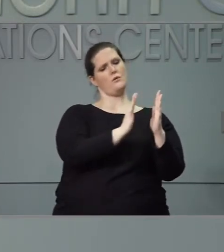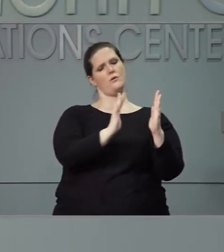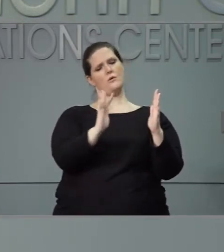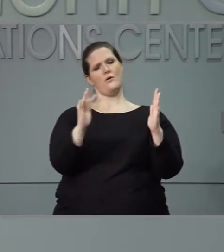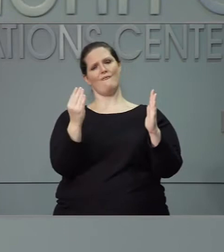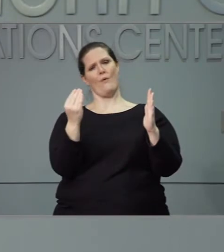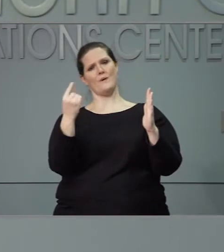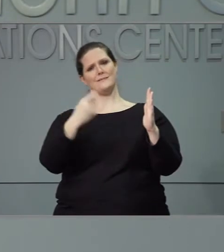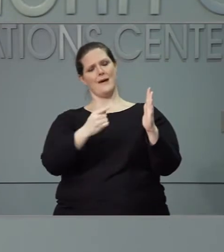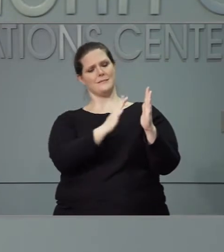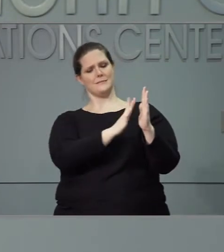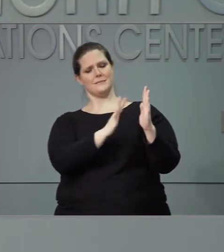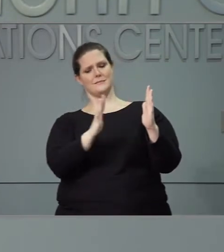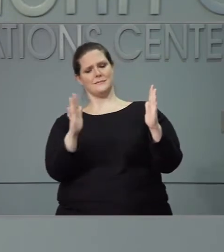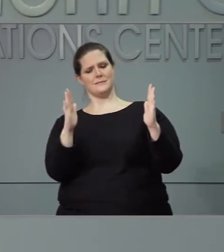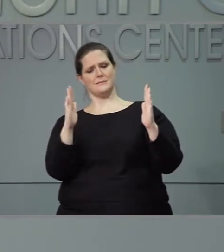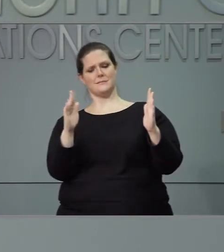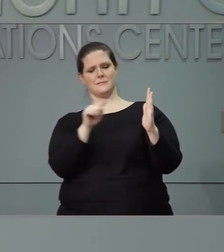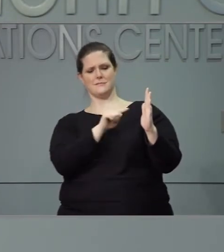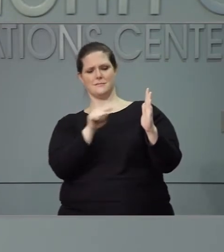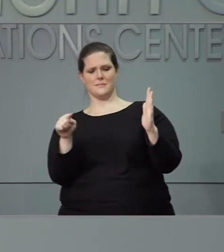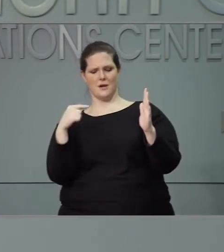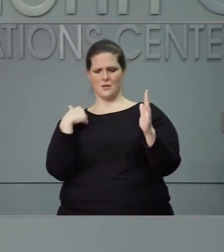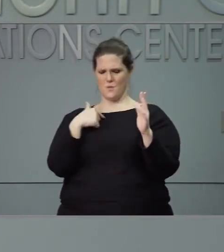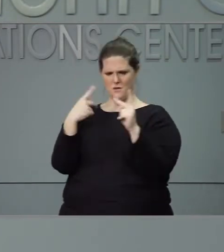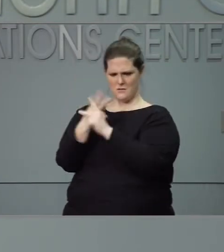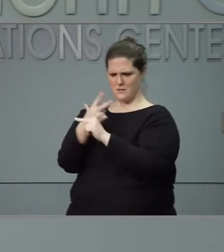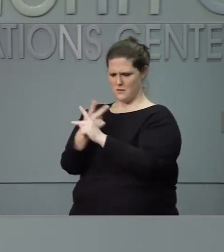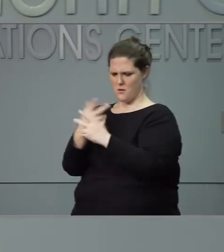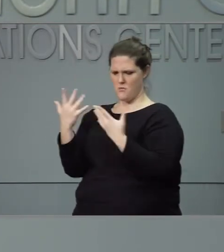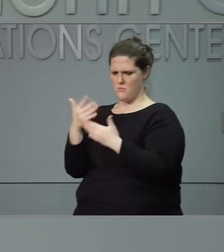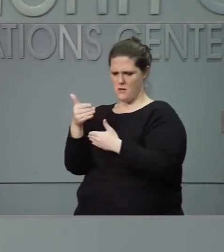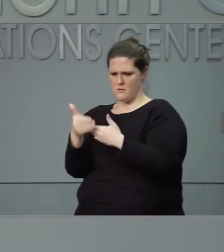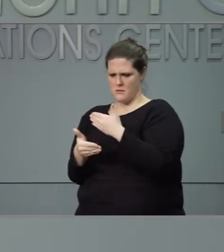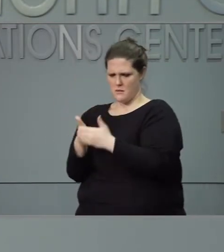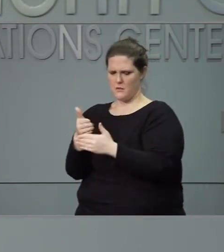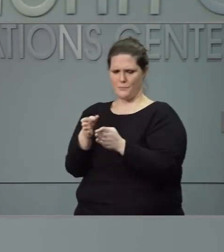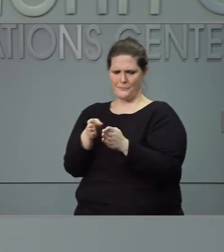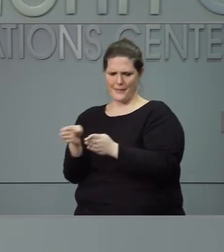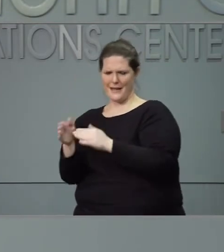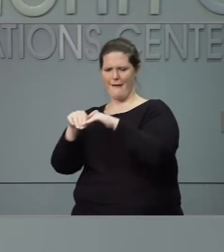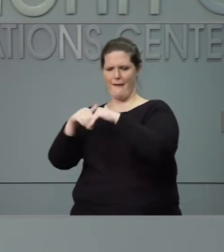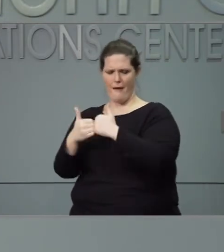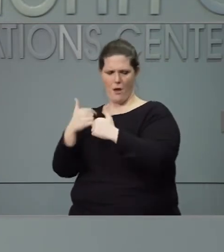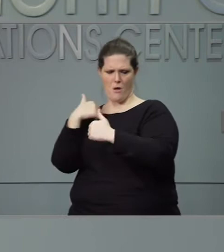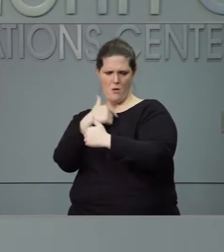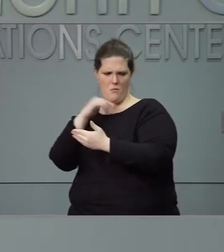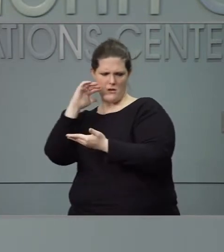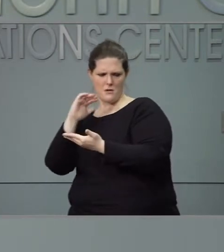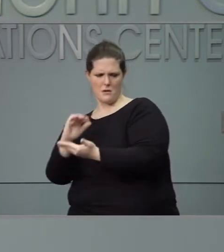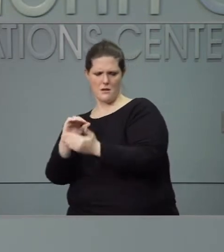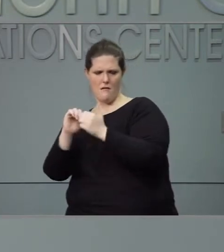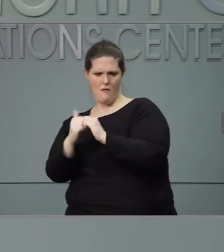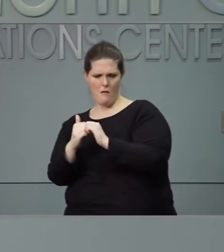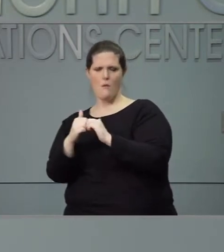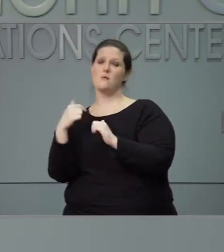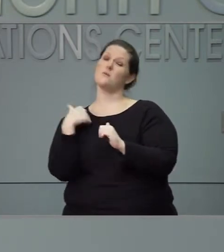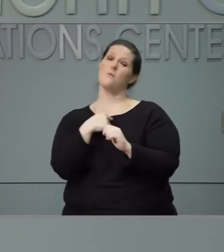LA MASCARILLA COMO DEBE. LO QUE PASA ES QUE NOSOTROS TENEMOS QUE TENER LÍDERES EN TODOS LADOS QUE DIGAN QUE LA MASCARILLA ES